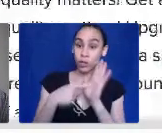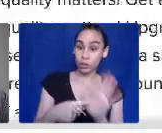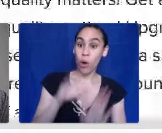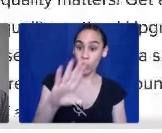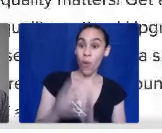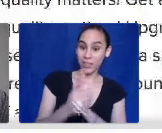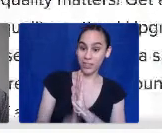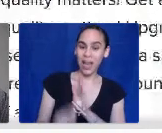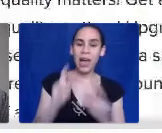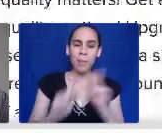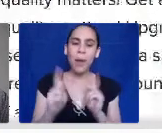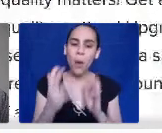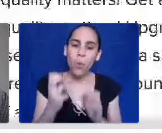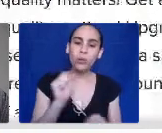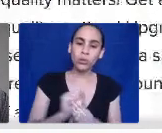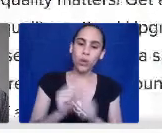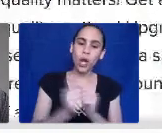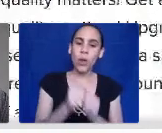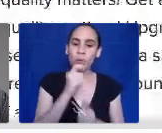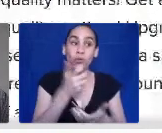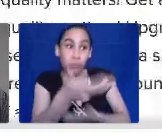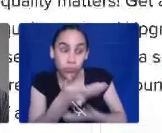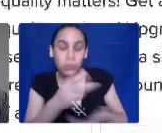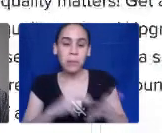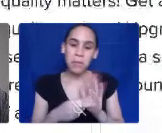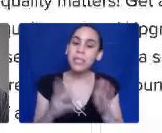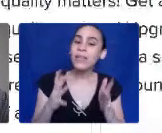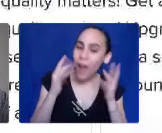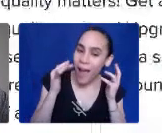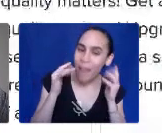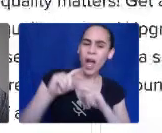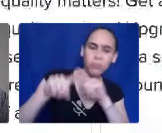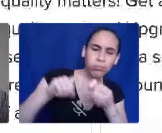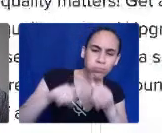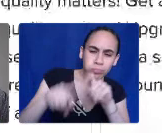with people they like working with so be friendly ask questions if you can find some common points